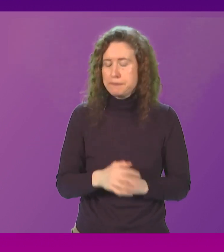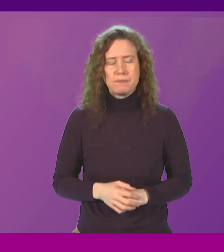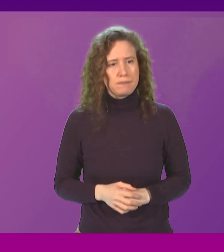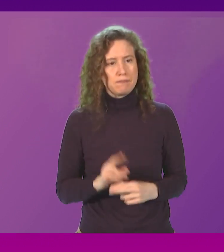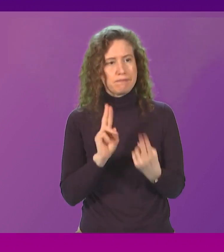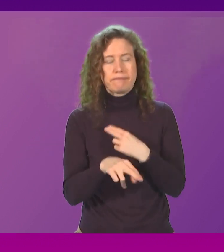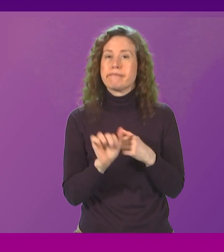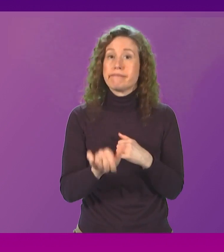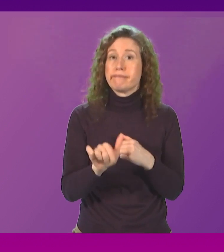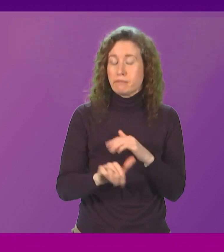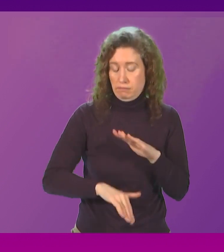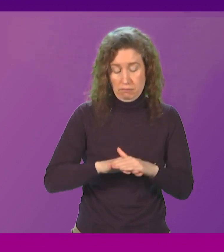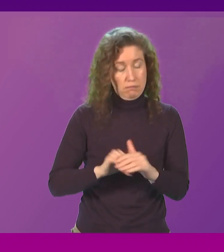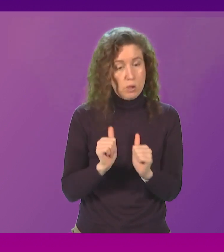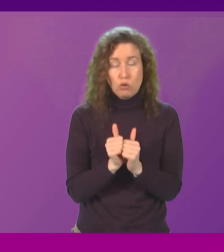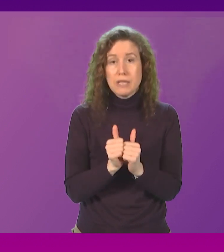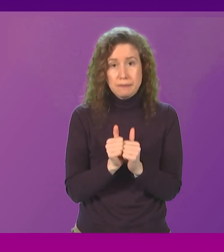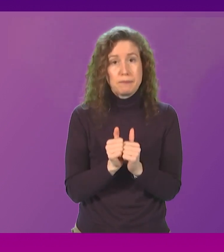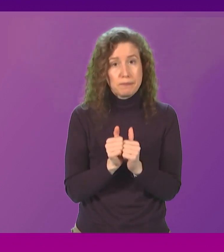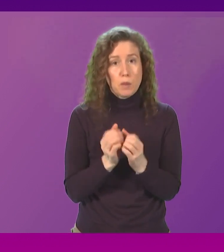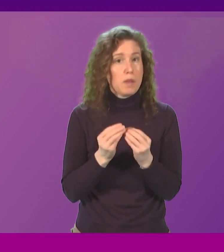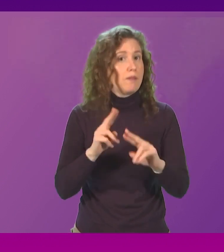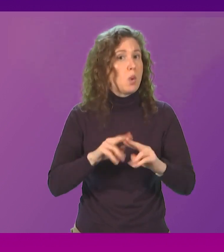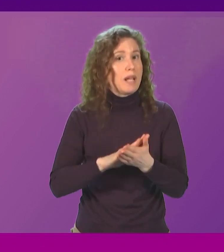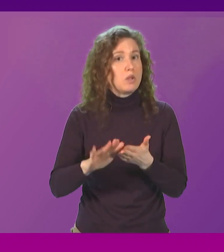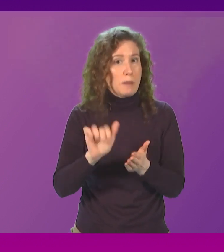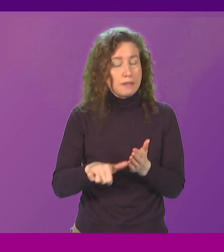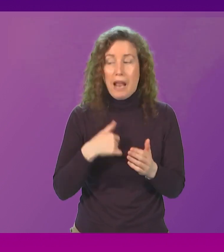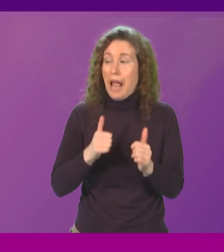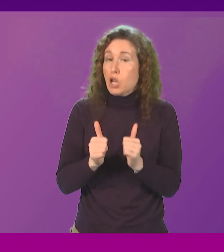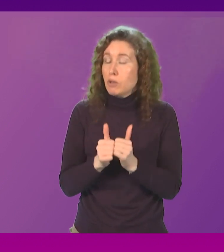I agree whole-heartedly with Fiona Hyslop and I agree whole-heartedly with the comments